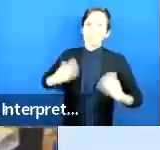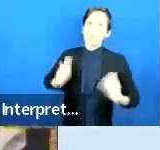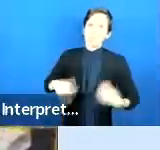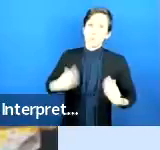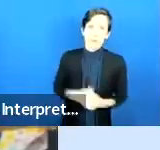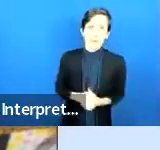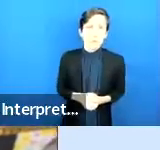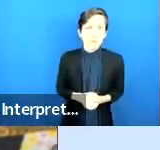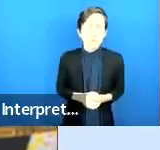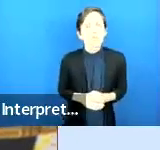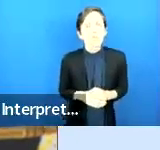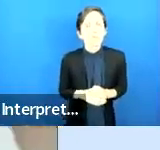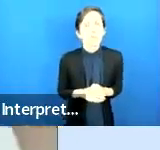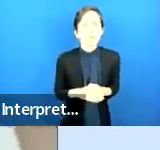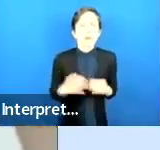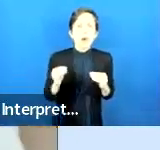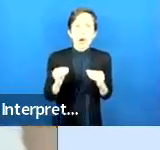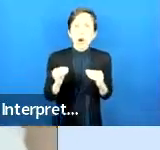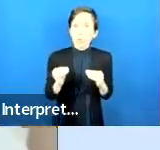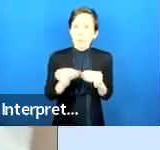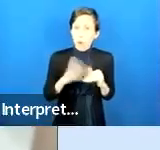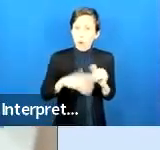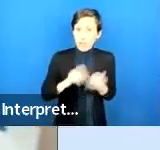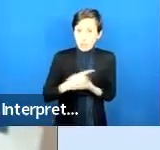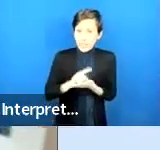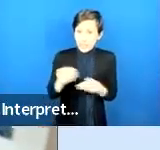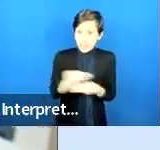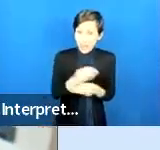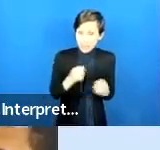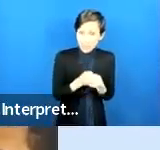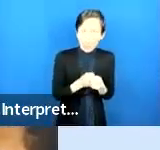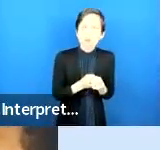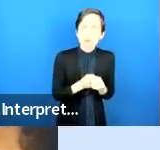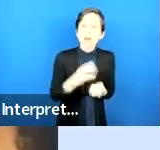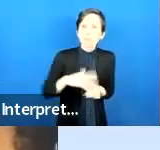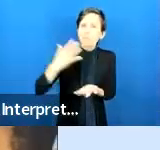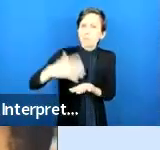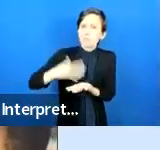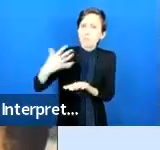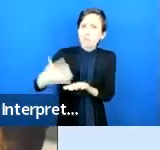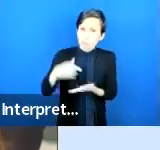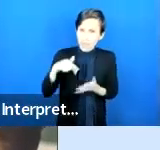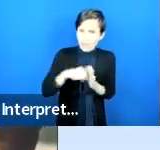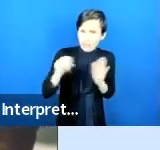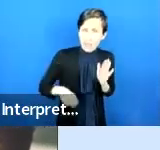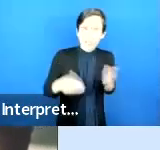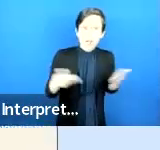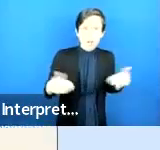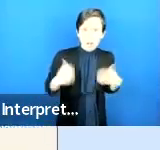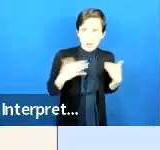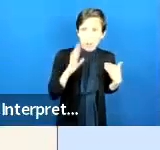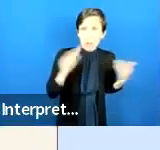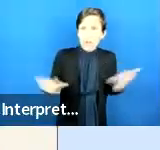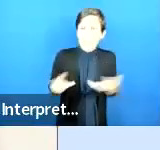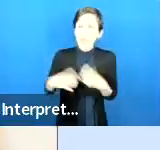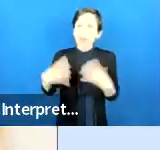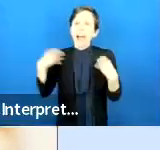Beyond receiving weekly math support. Numerous times throughout the semester, youth will be introduced to health science topics and professions.